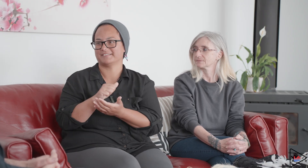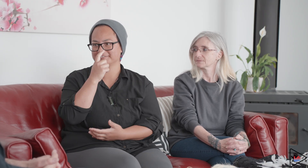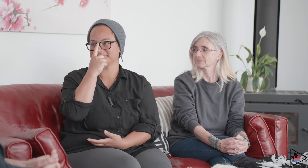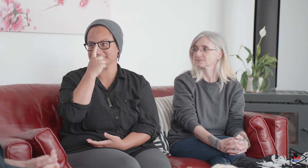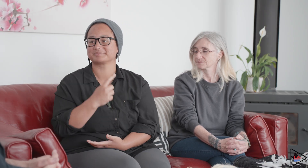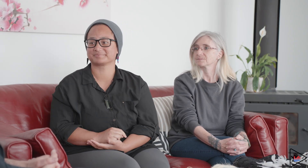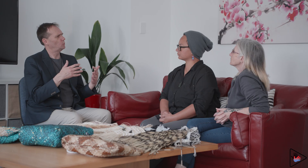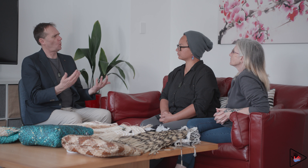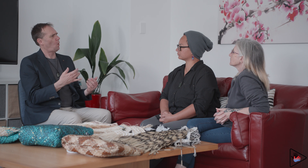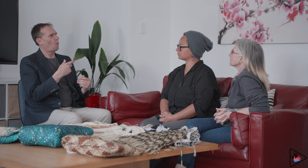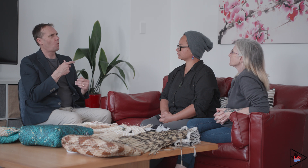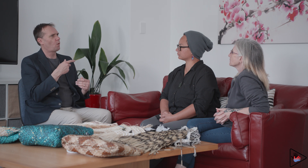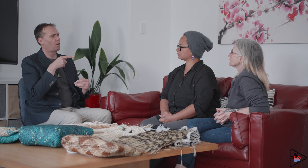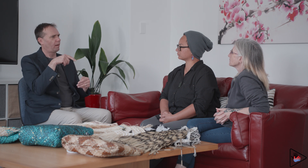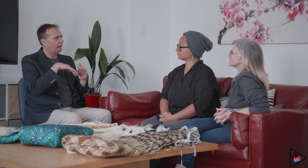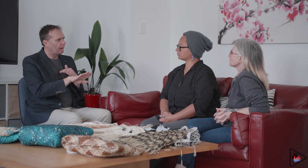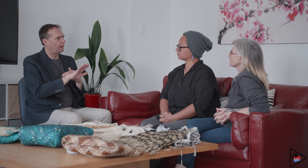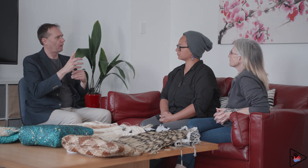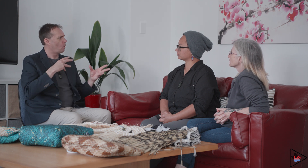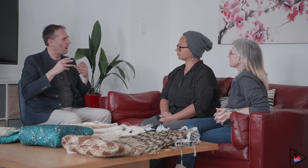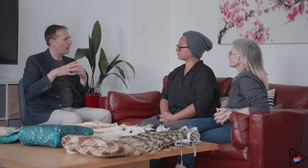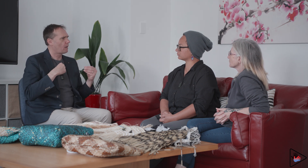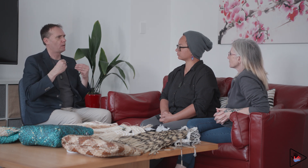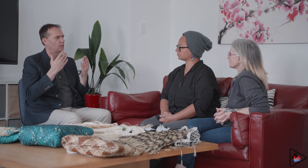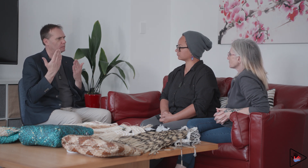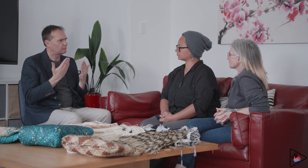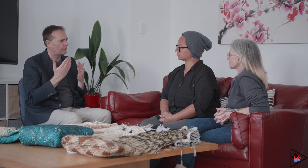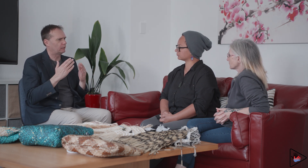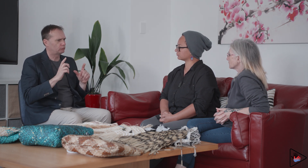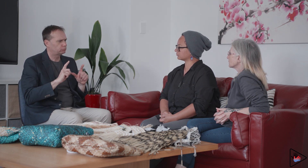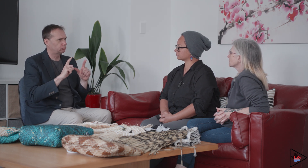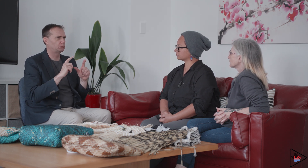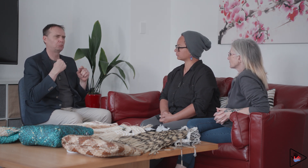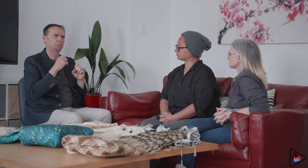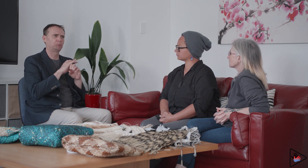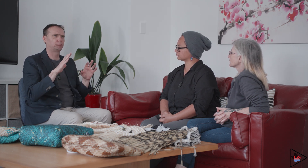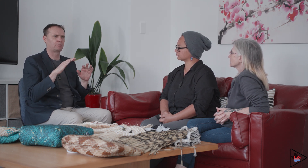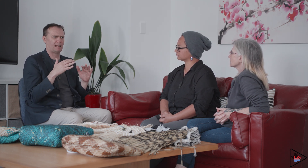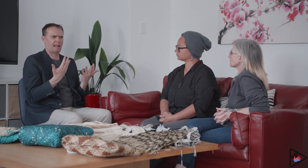were able to have appropriate communication together. So in the wānanga and doing the study